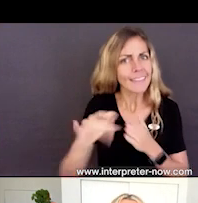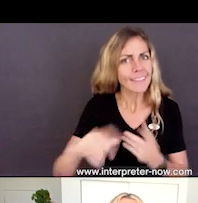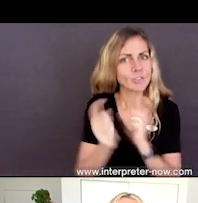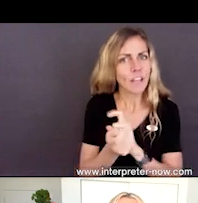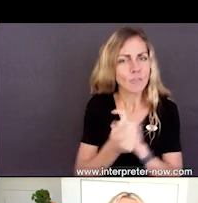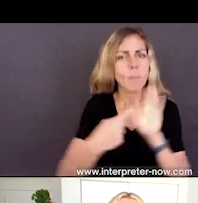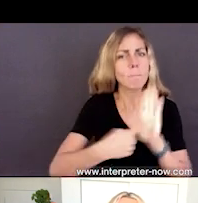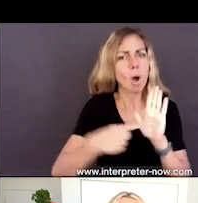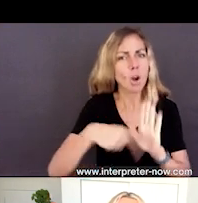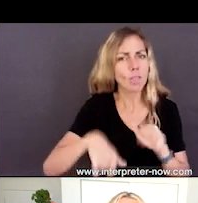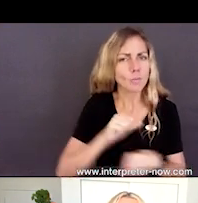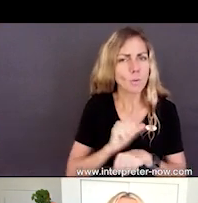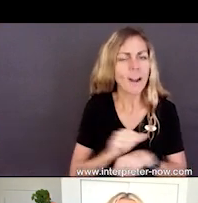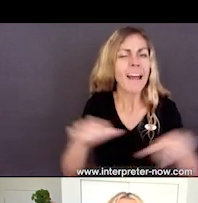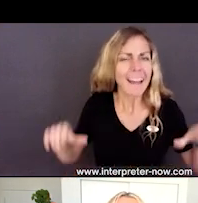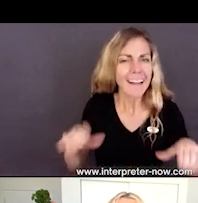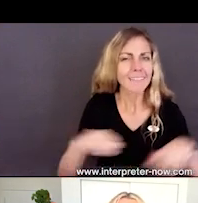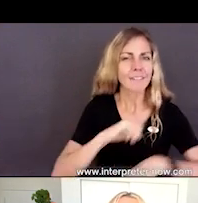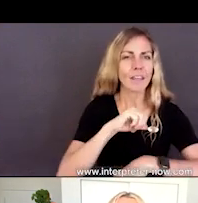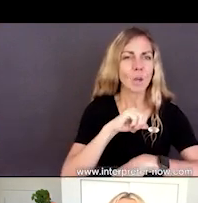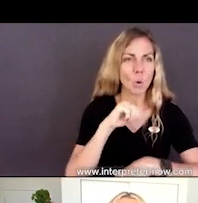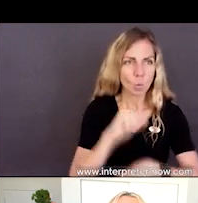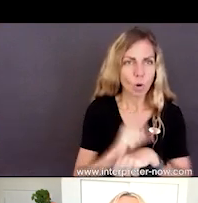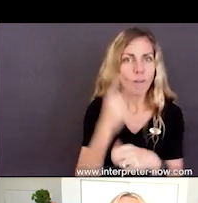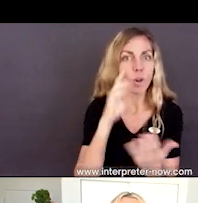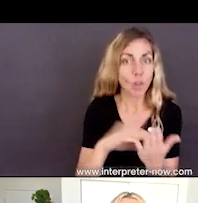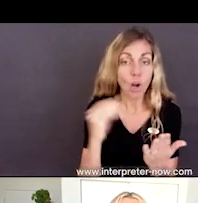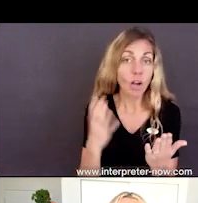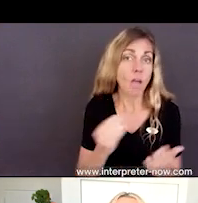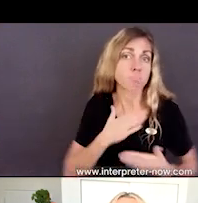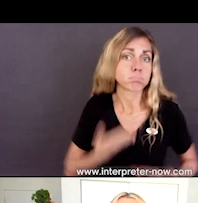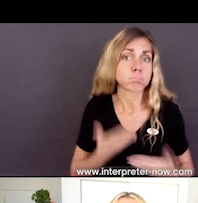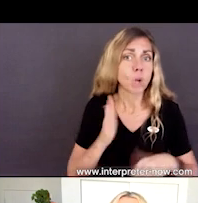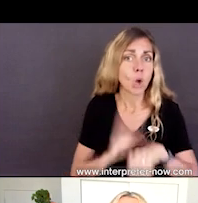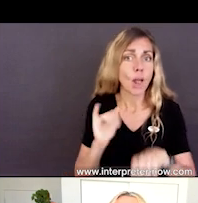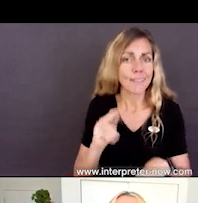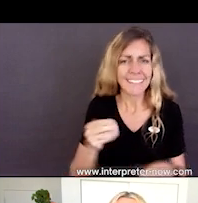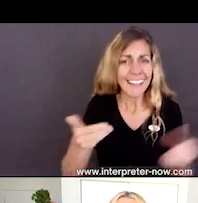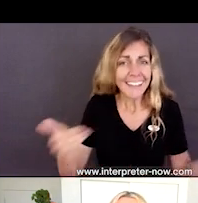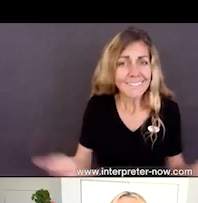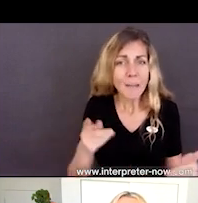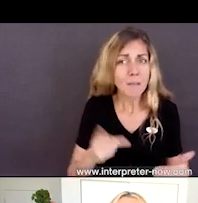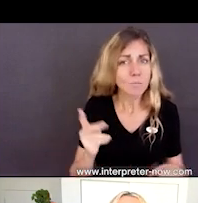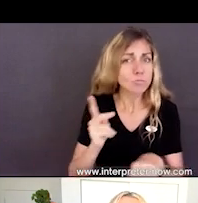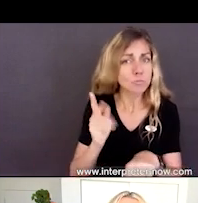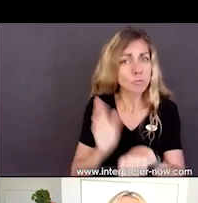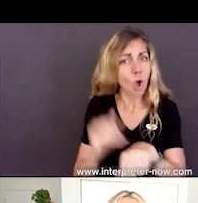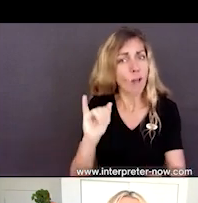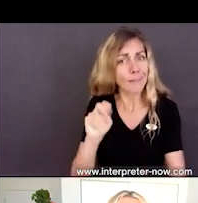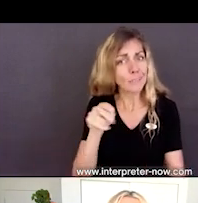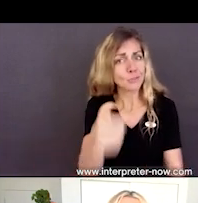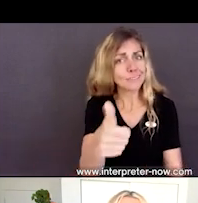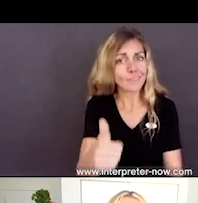Model this work, actively work to learn, and be called in, invite people to call you in.